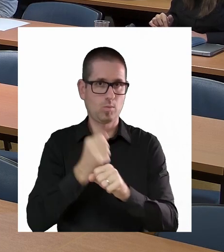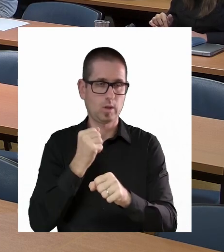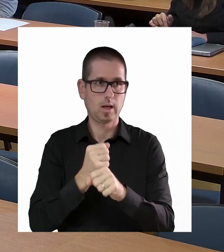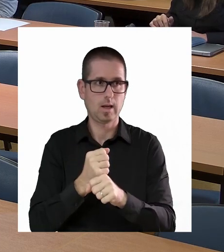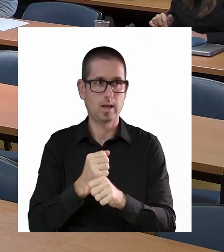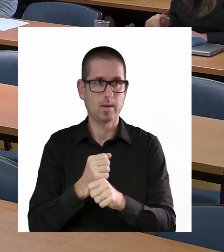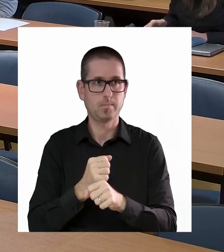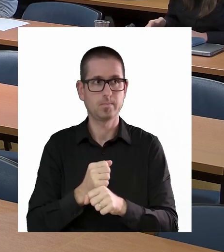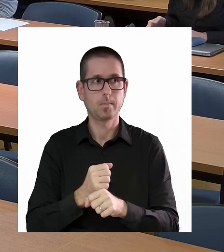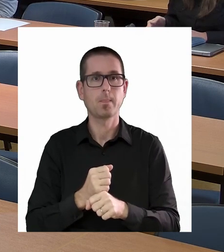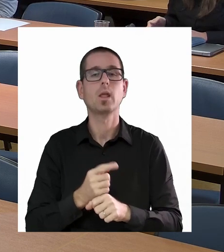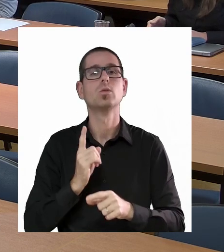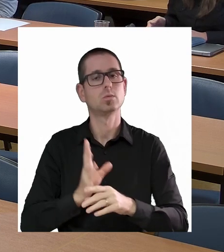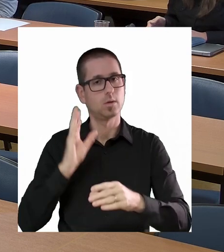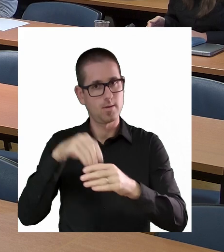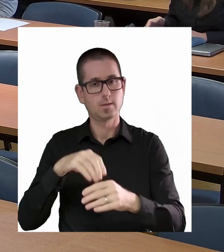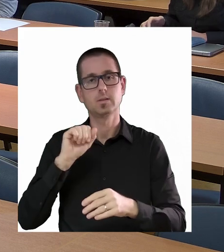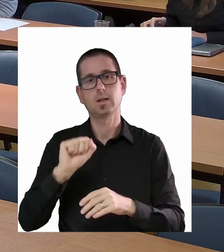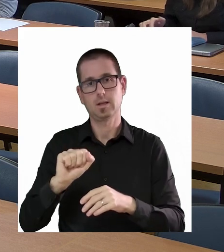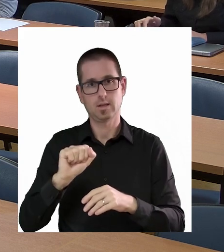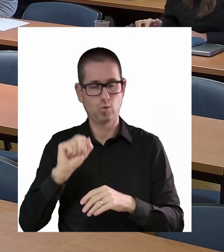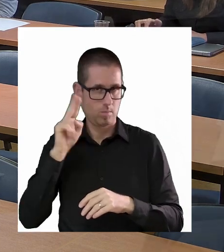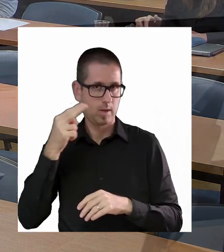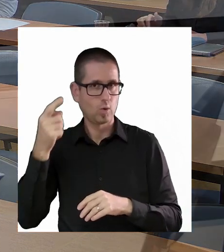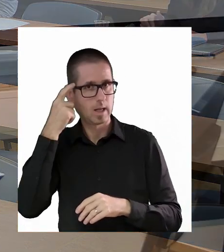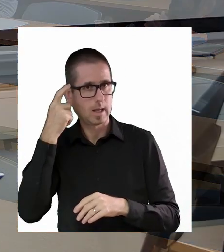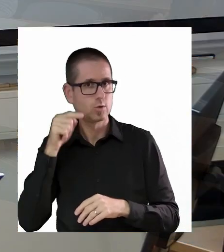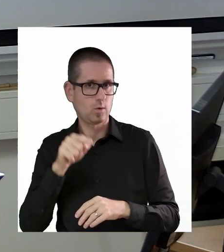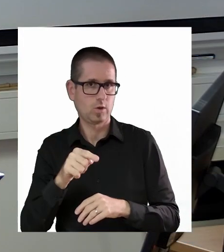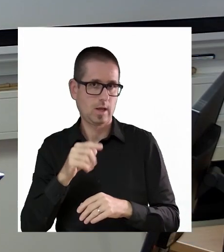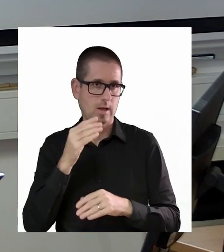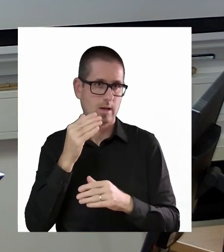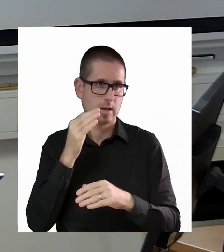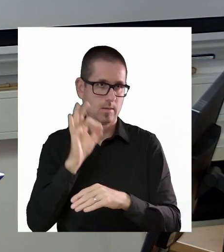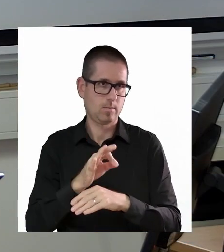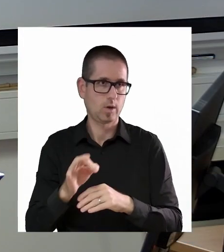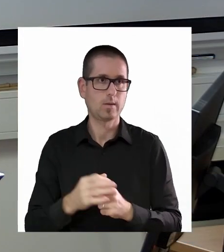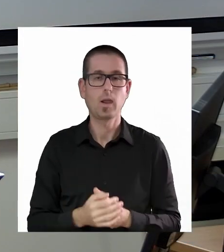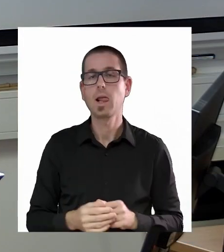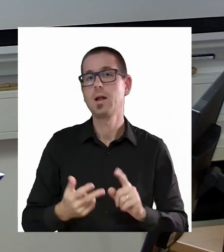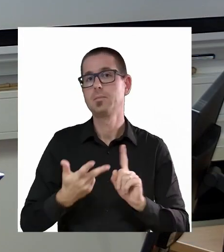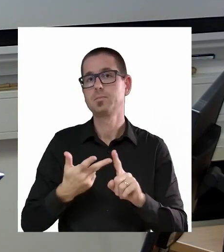include AI into the education system. Yes. Okay, so the next one. How many